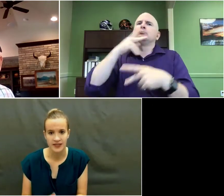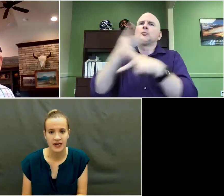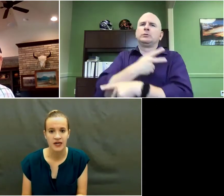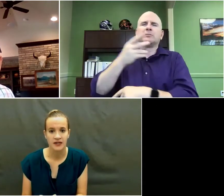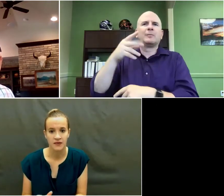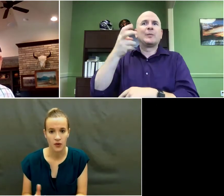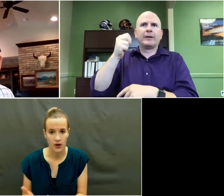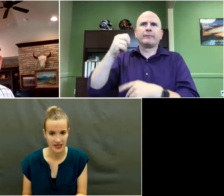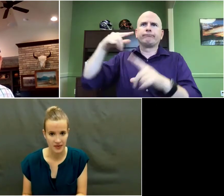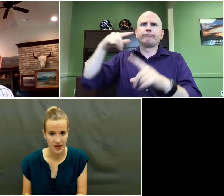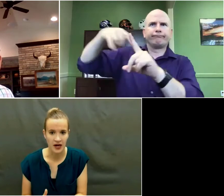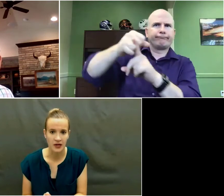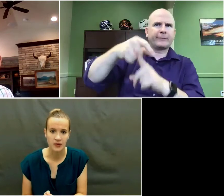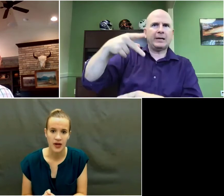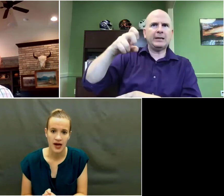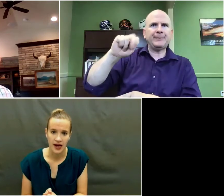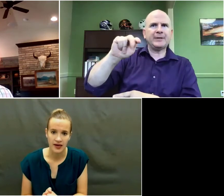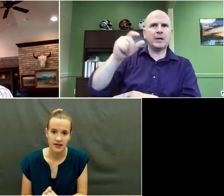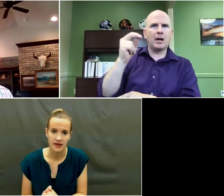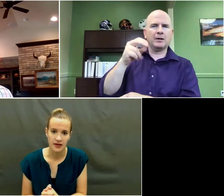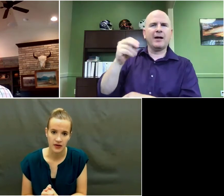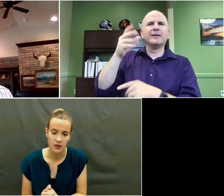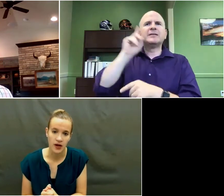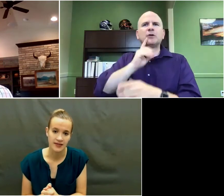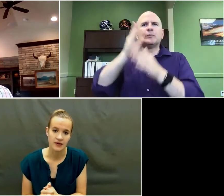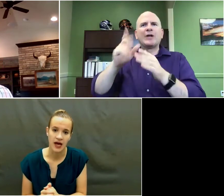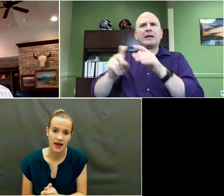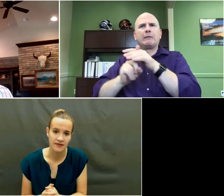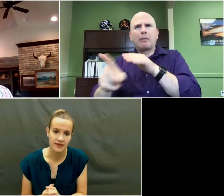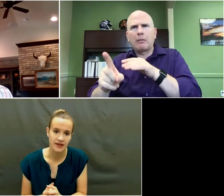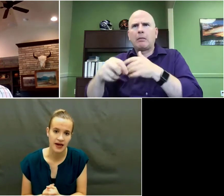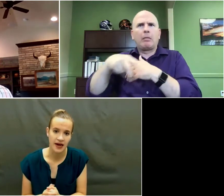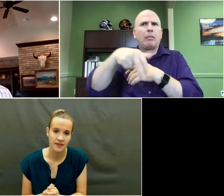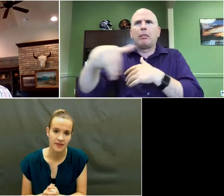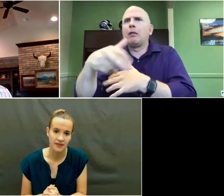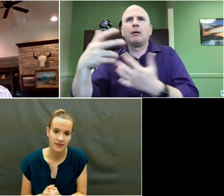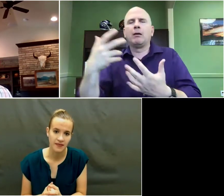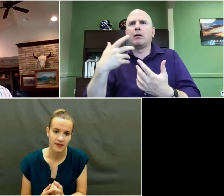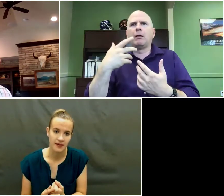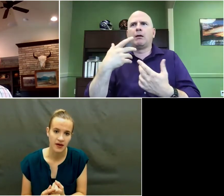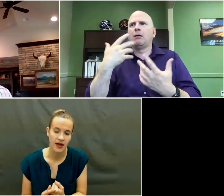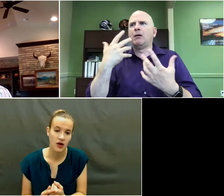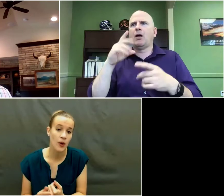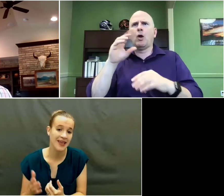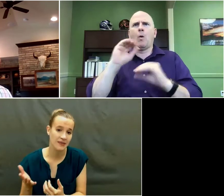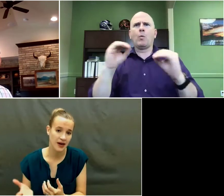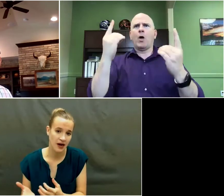Center and a few that worked at the Pentagon who, who lost their lives. Well, in the Pentagon,